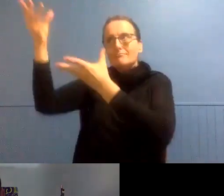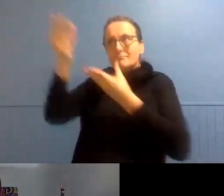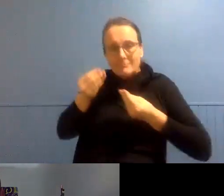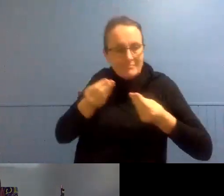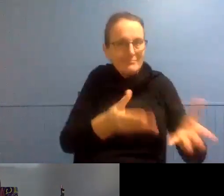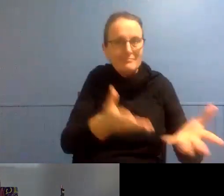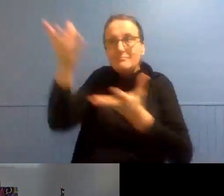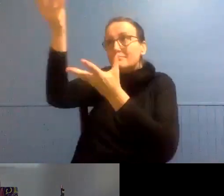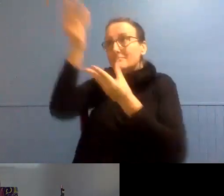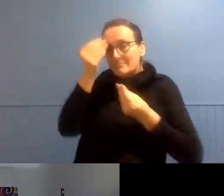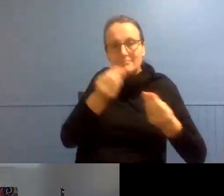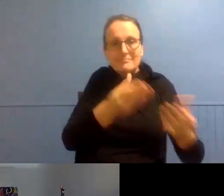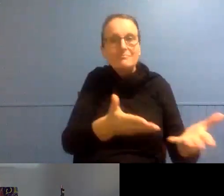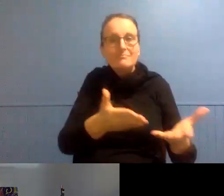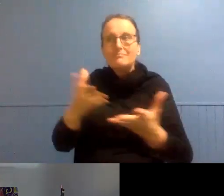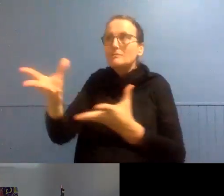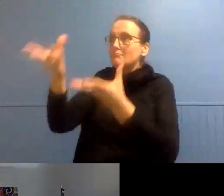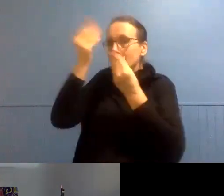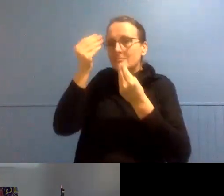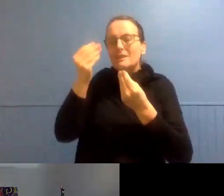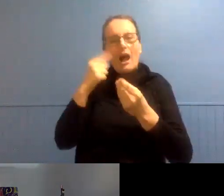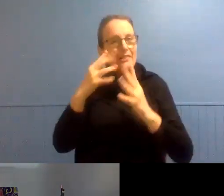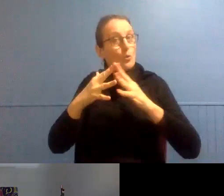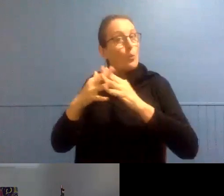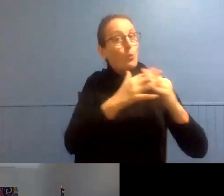that's been forgotten in the so-called western modern world,